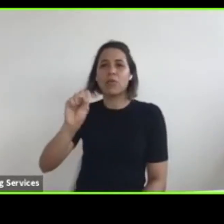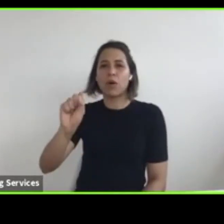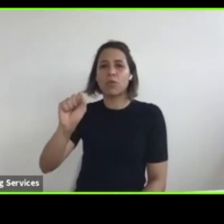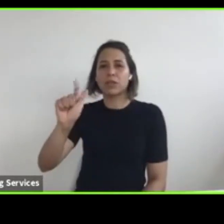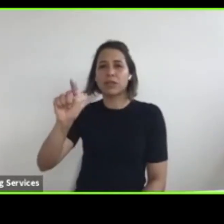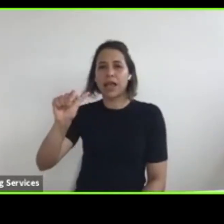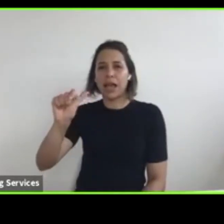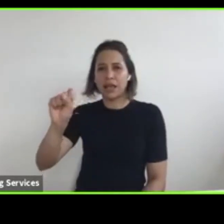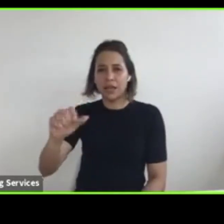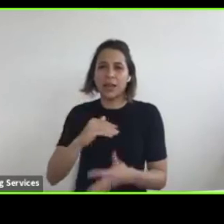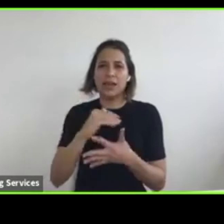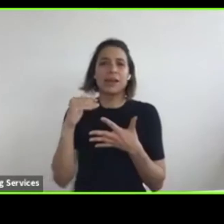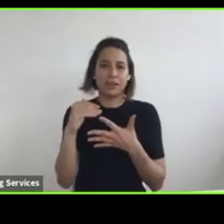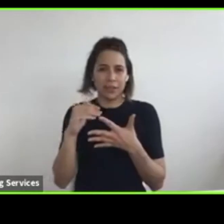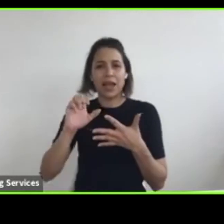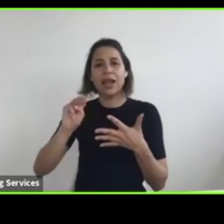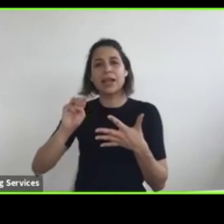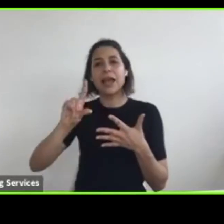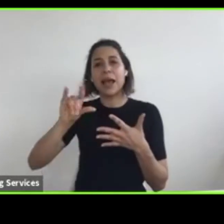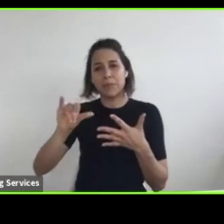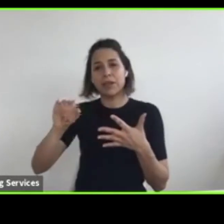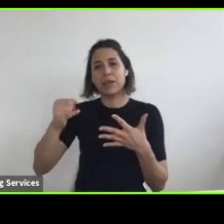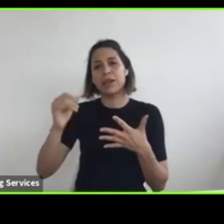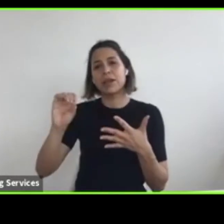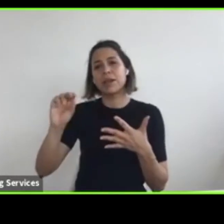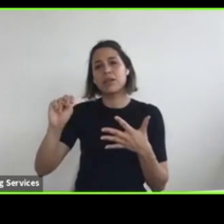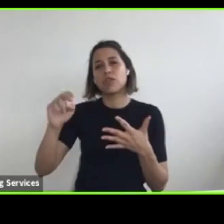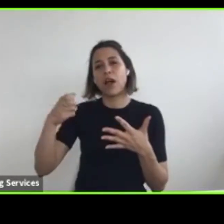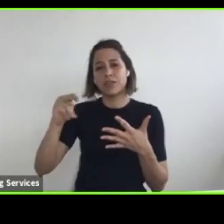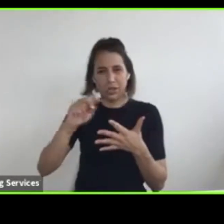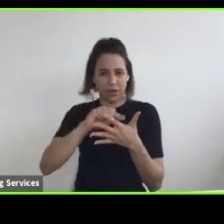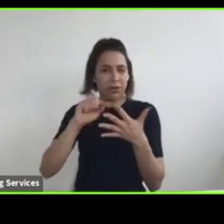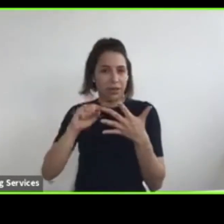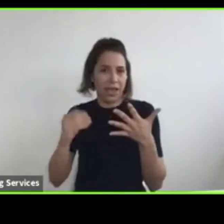STAFF DANCE/NYC'S MANAGER OF JUSTICE EQUITY AND INCLUSION INITIATIVES, -- THAT'S ME!